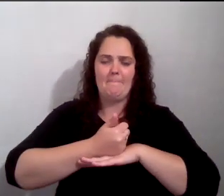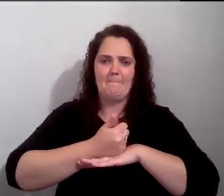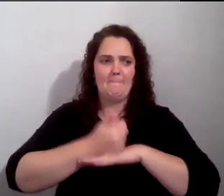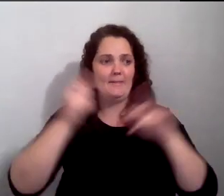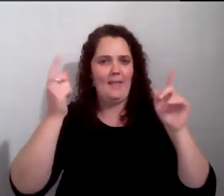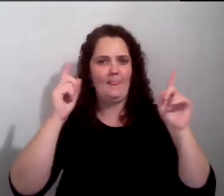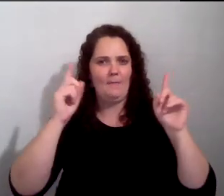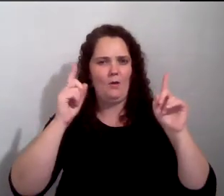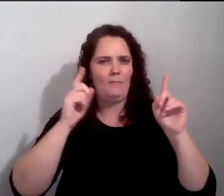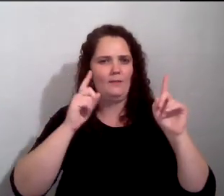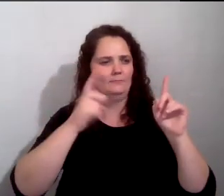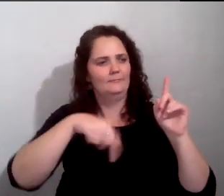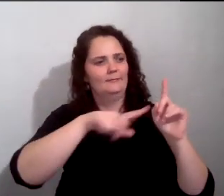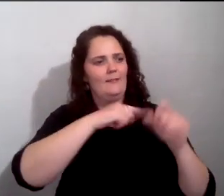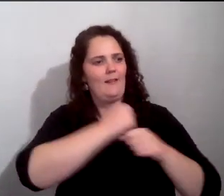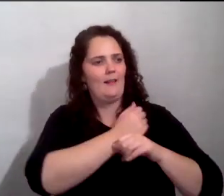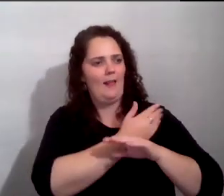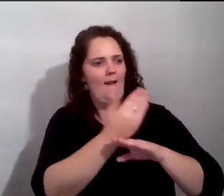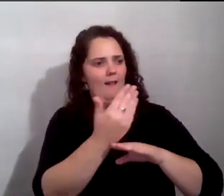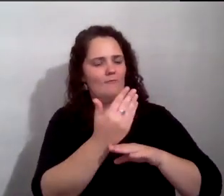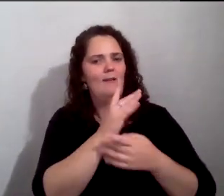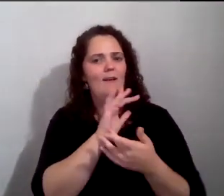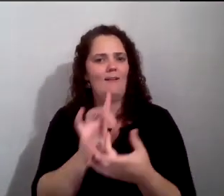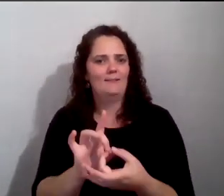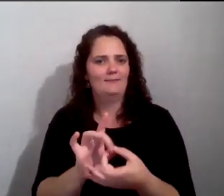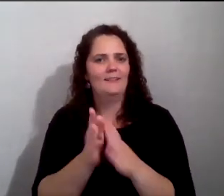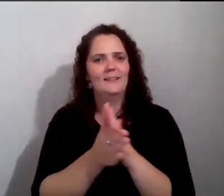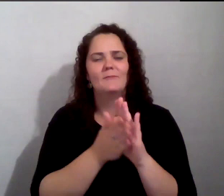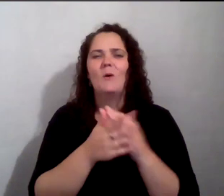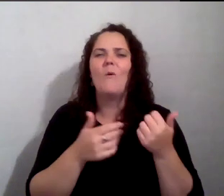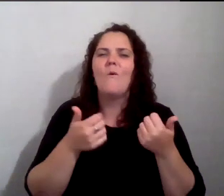The context for the Antipodean group and its single exhibition